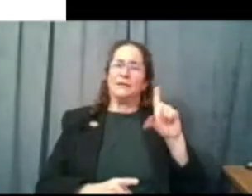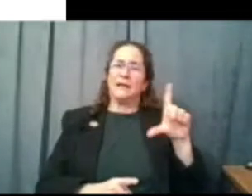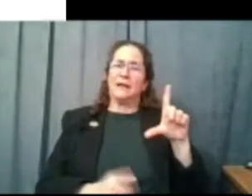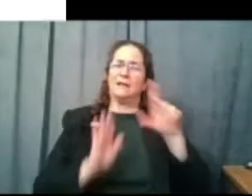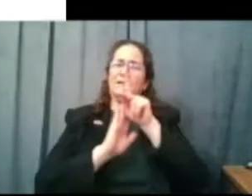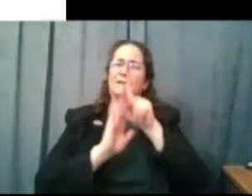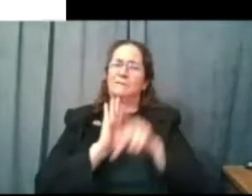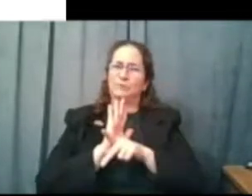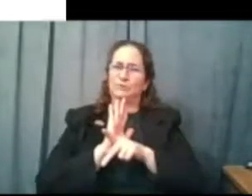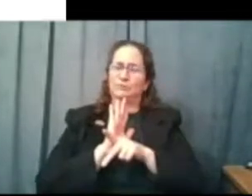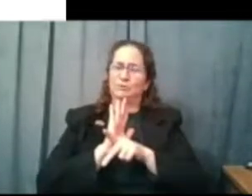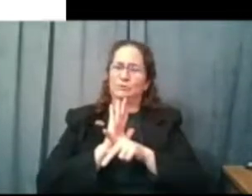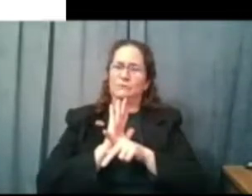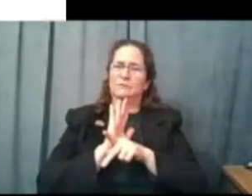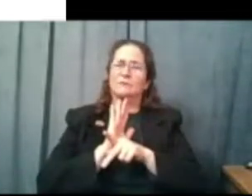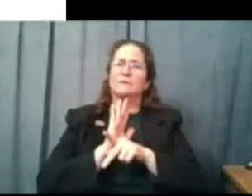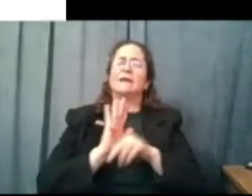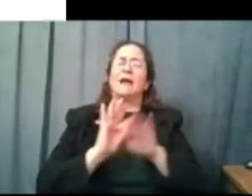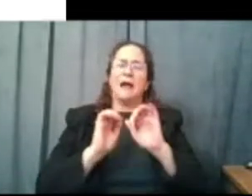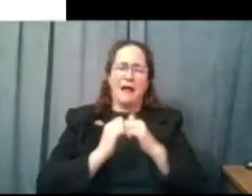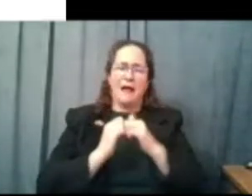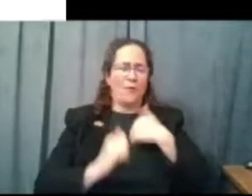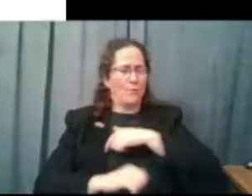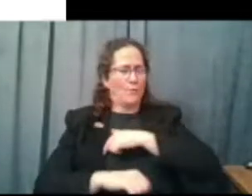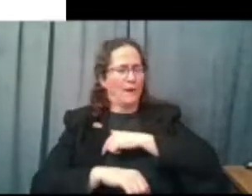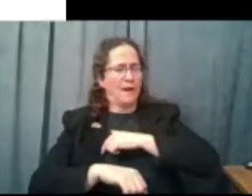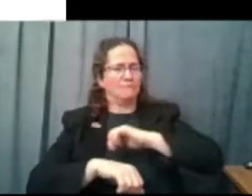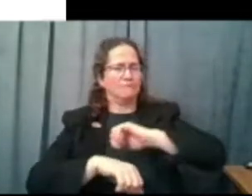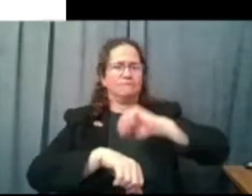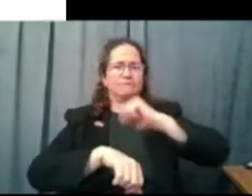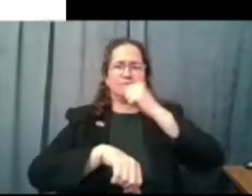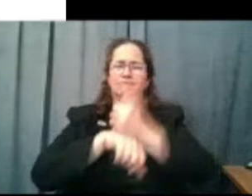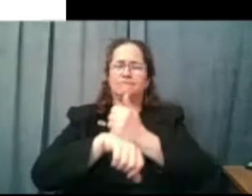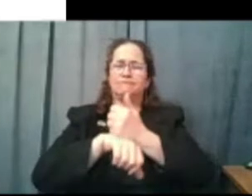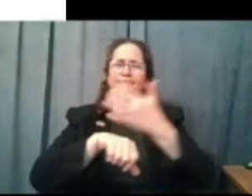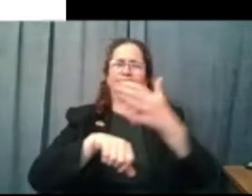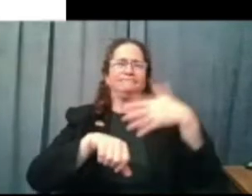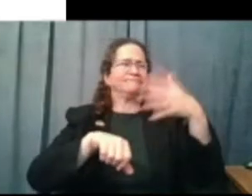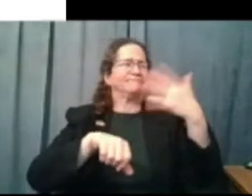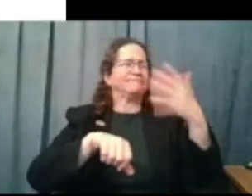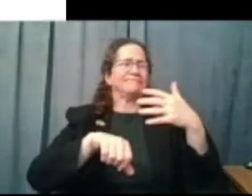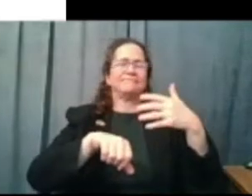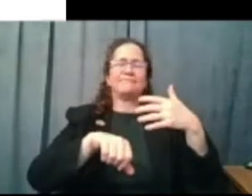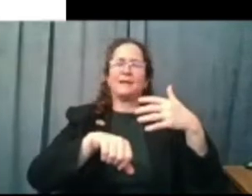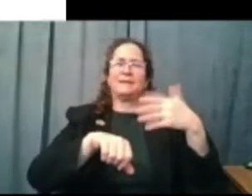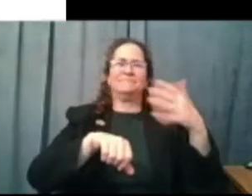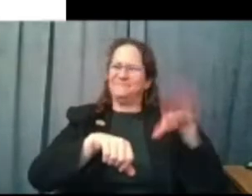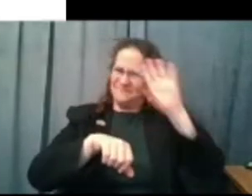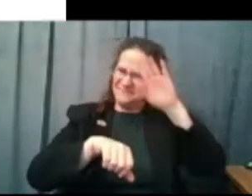and and how we create. You know, we just create an atmosphere of students